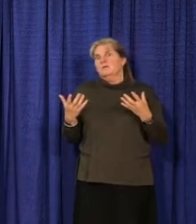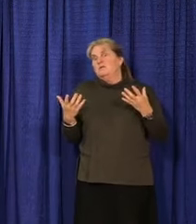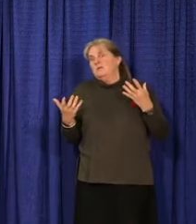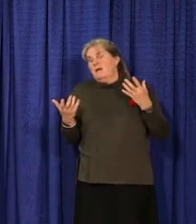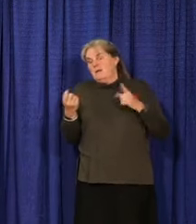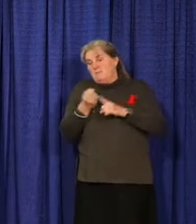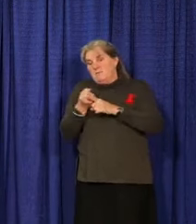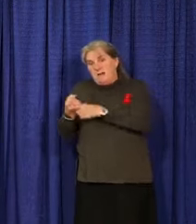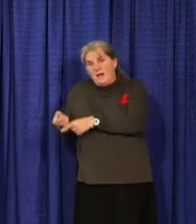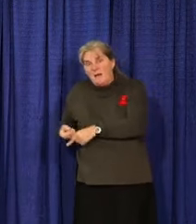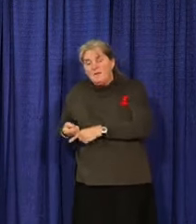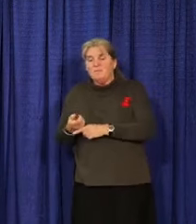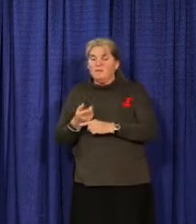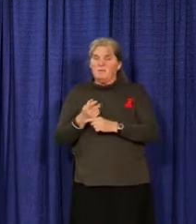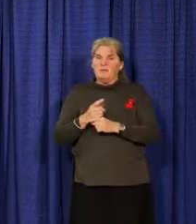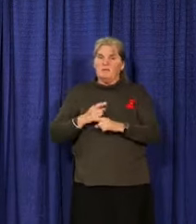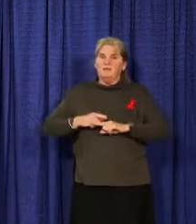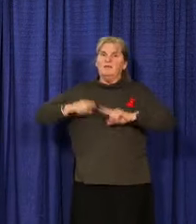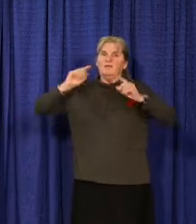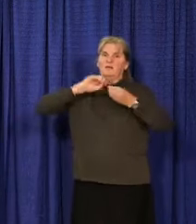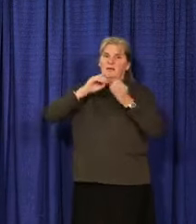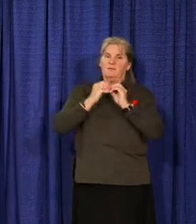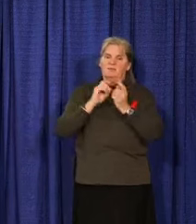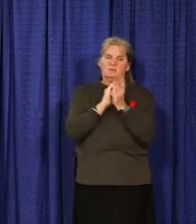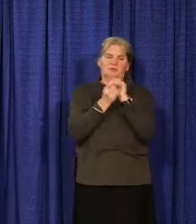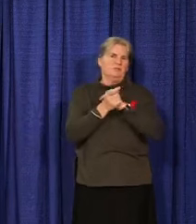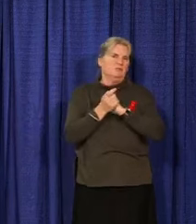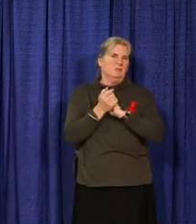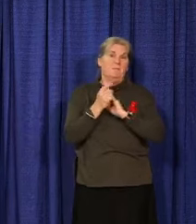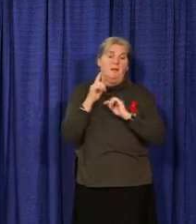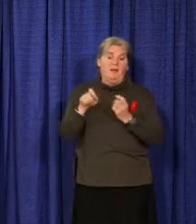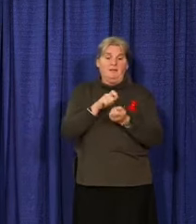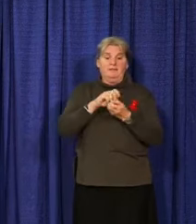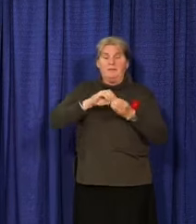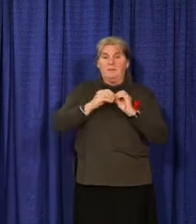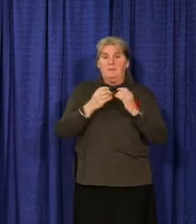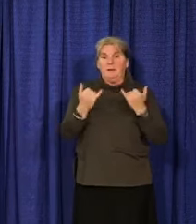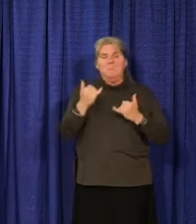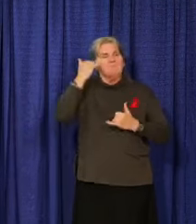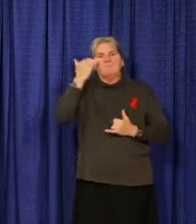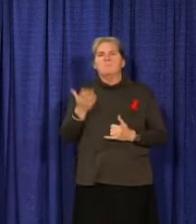even more reasons for why those numbers might adjust. So I don't have those numbers at